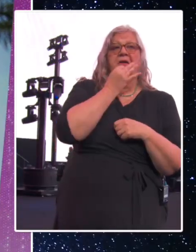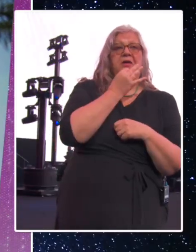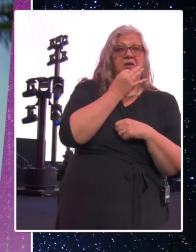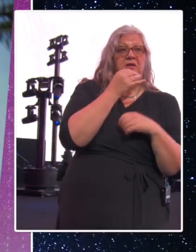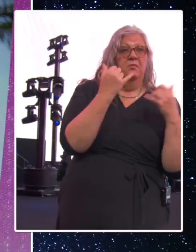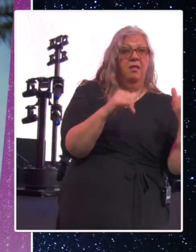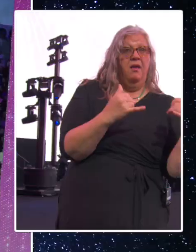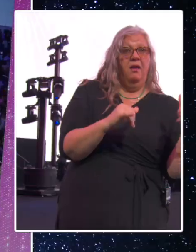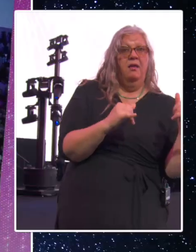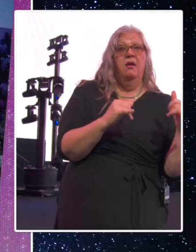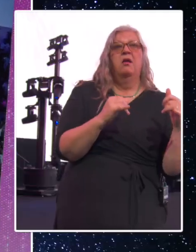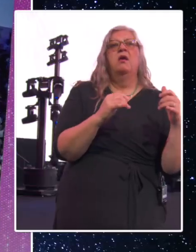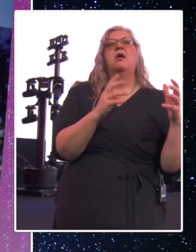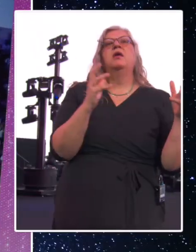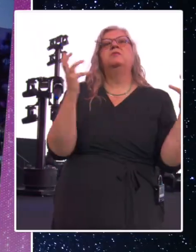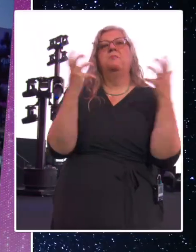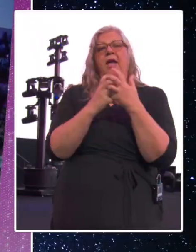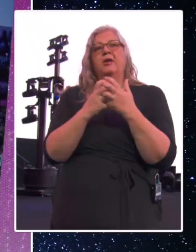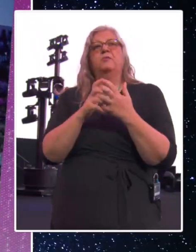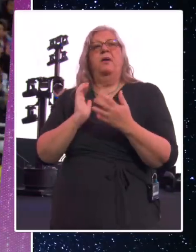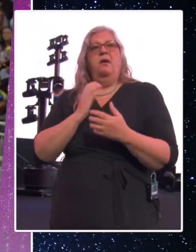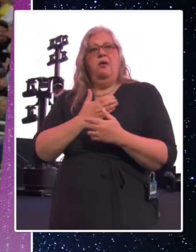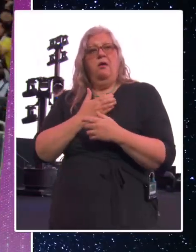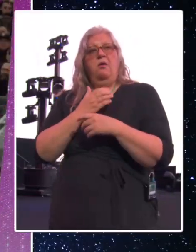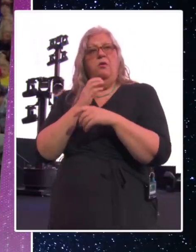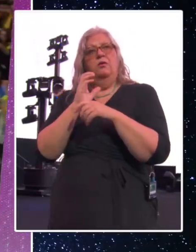The club has turned its attention to the next great achievement,